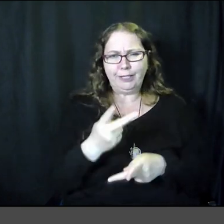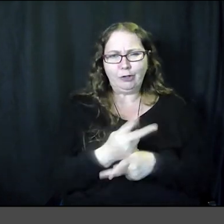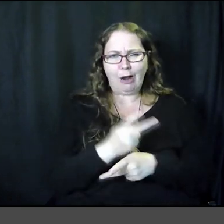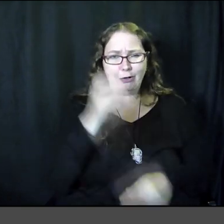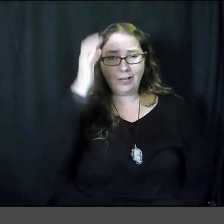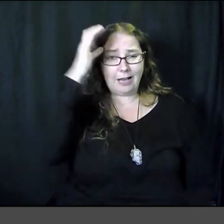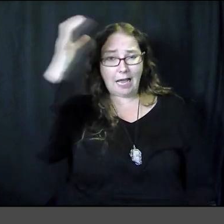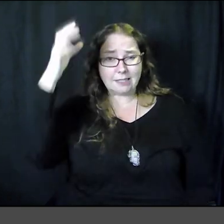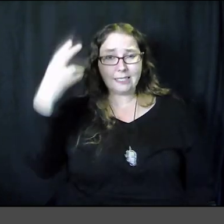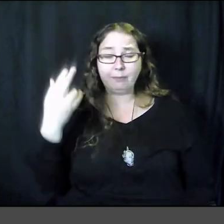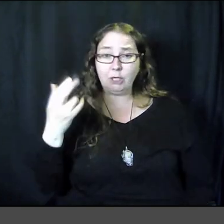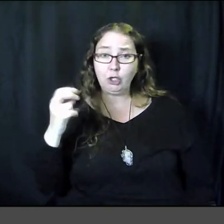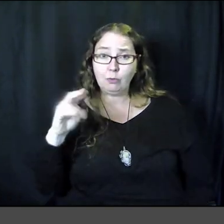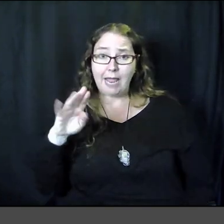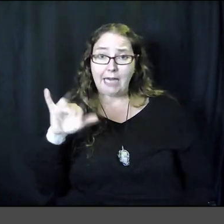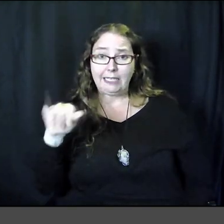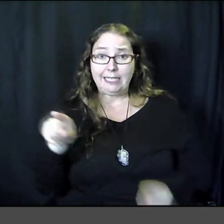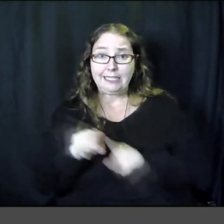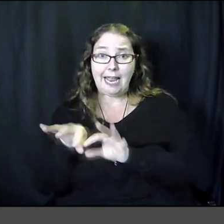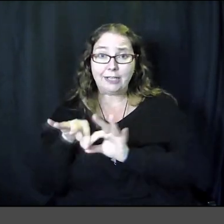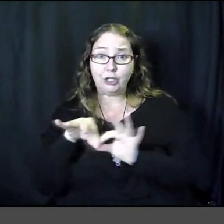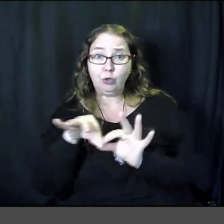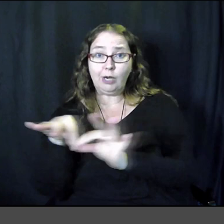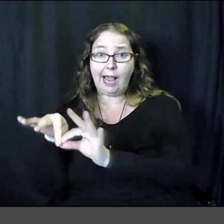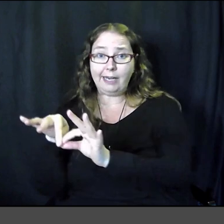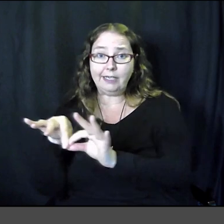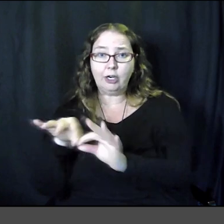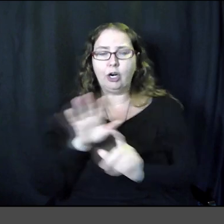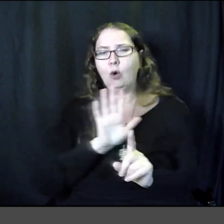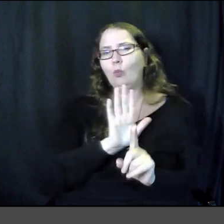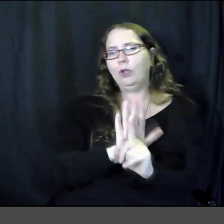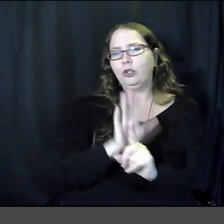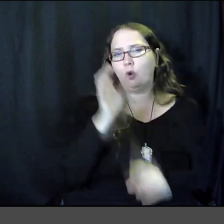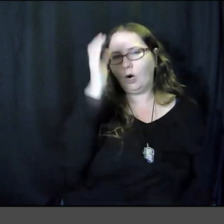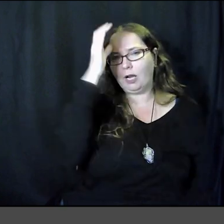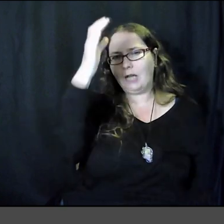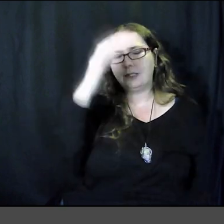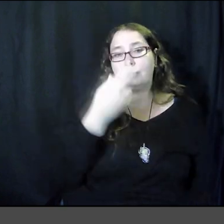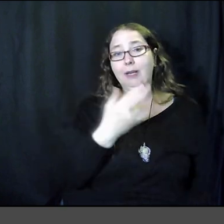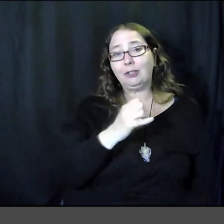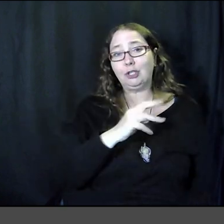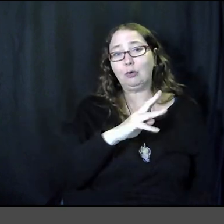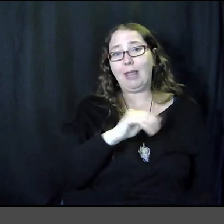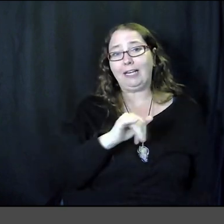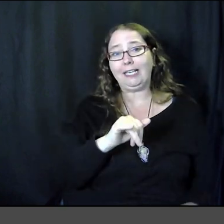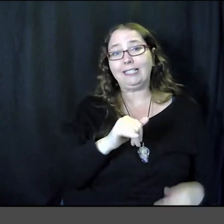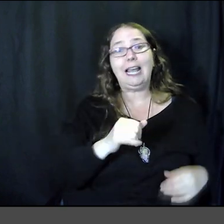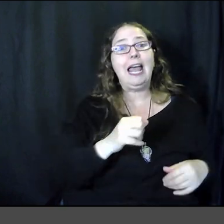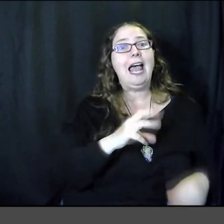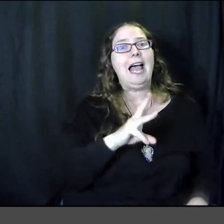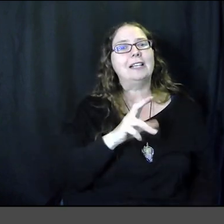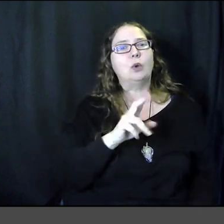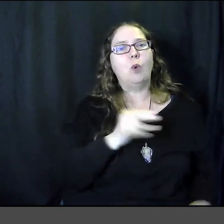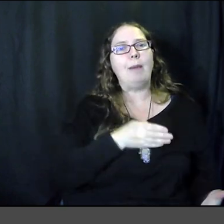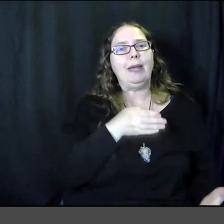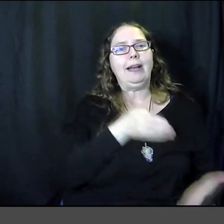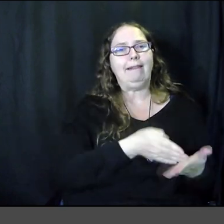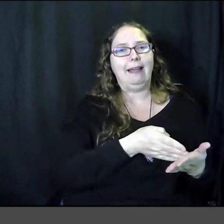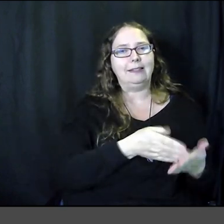WITH YOUR IDEA OF THE HUMANITIES AS A WEAPON AGAINST OPPRESSION? MIGHT THERE NOT BE A ROLE FOR THE HUMANITIES TO BRIDGE